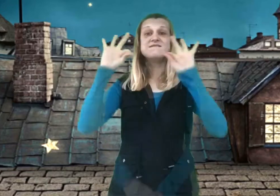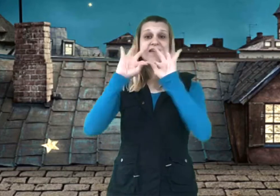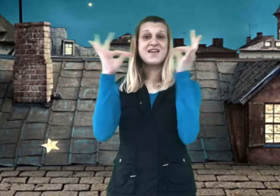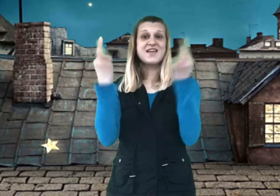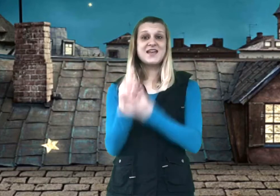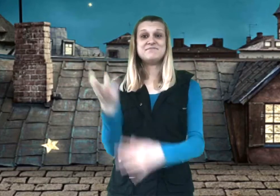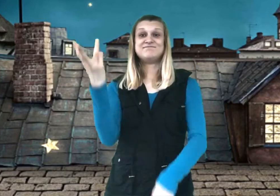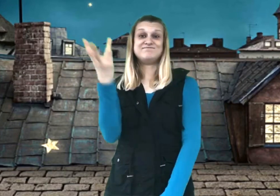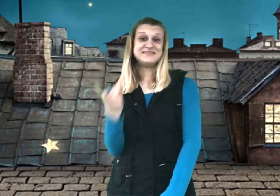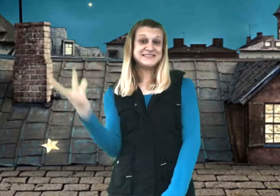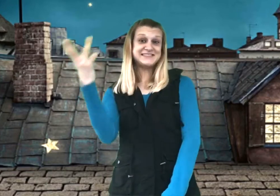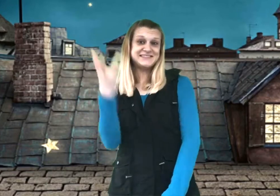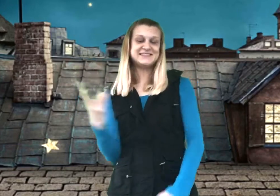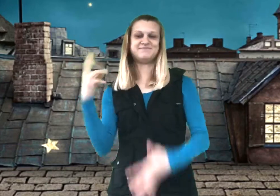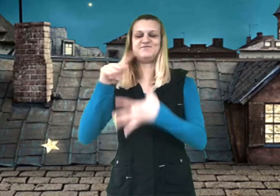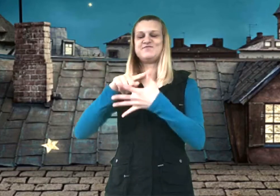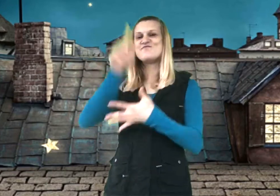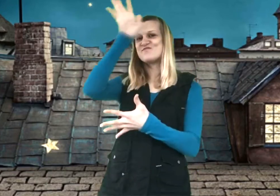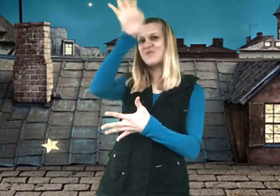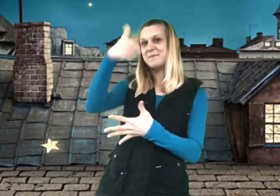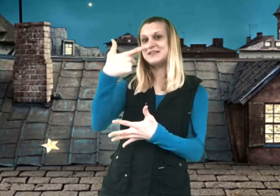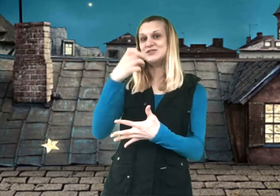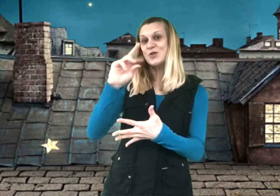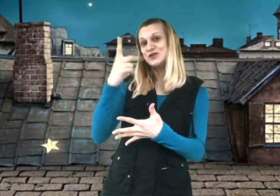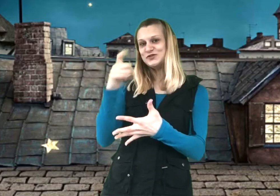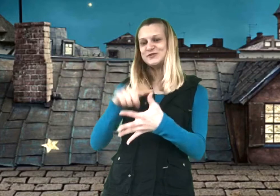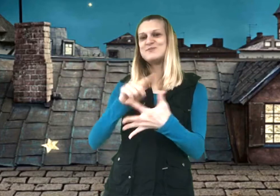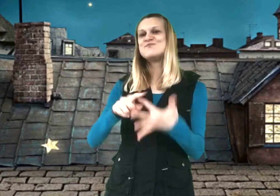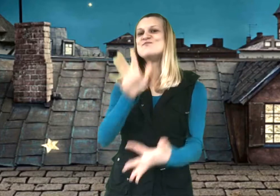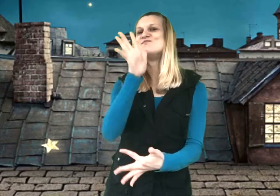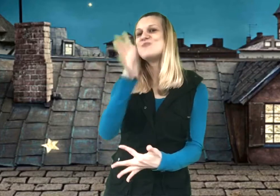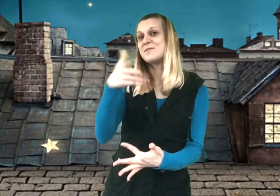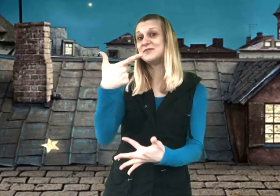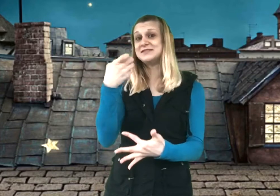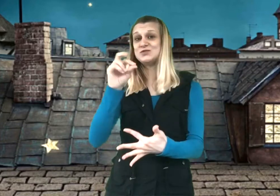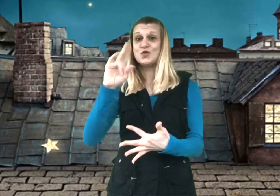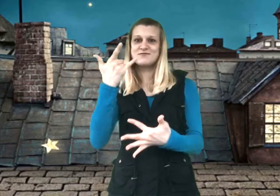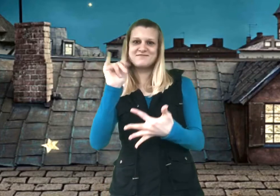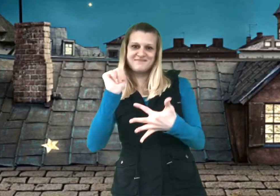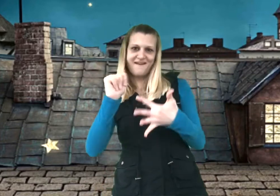The whole of this family — six people, Grandpa George, Grandma Georgina...